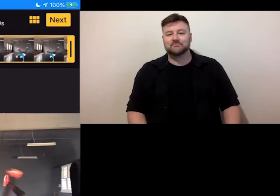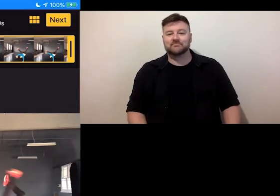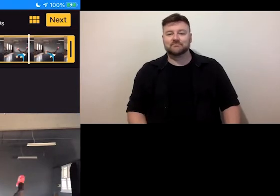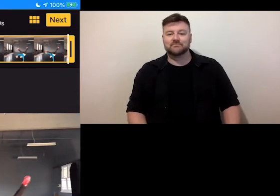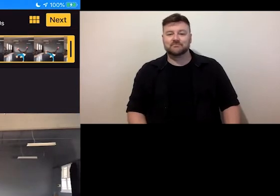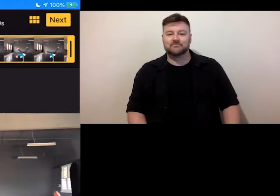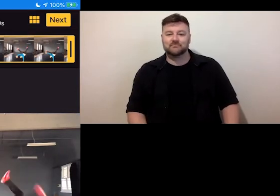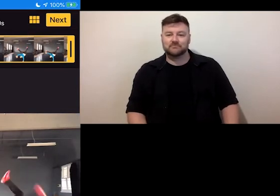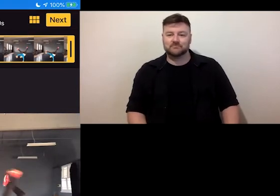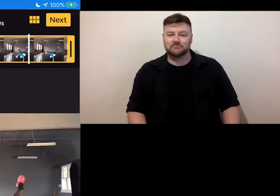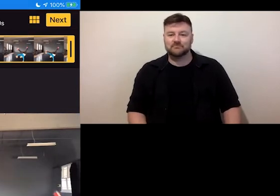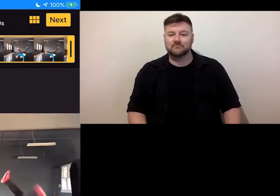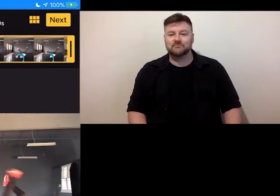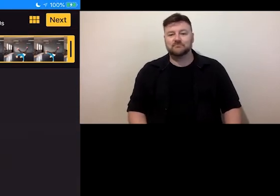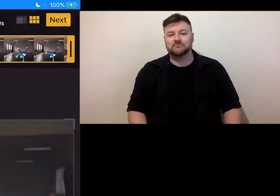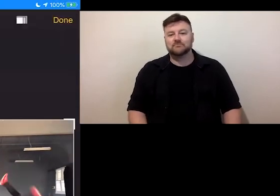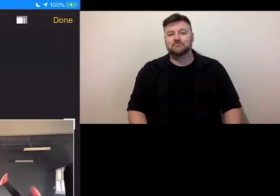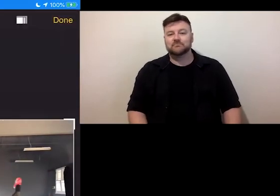So what I might do here is crop this way